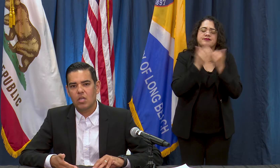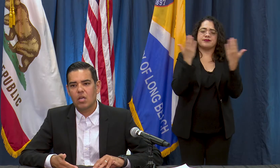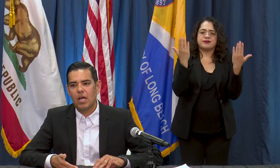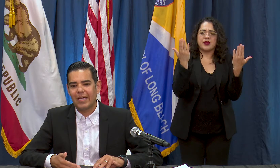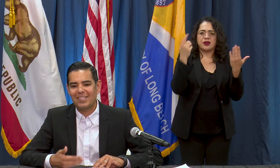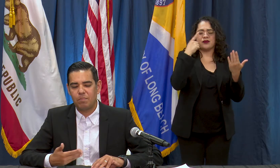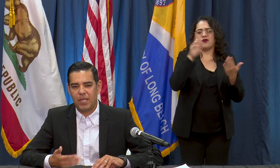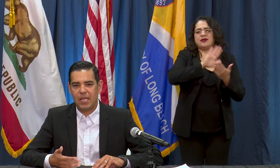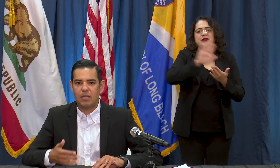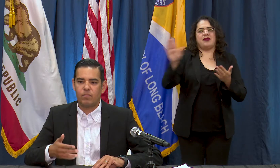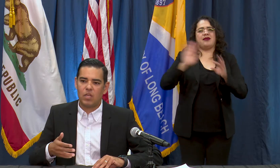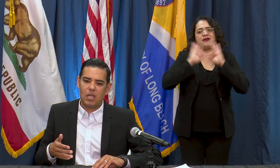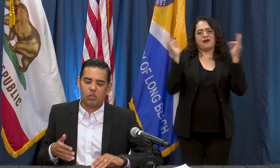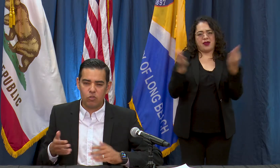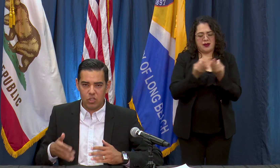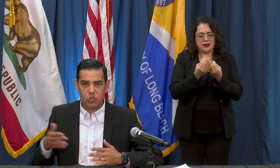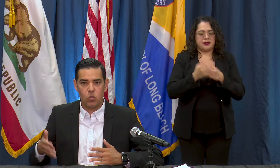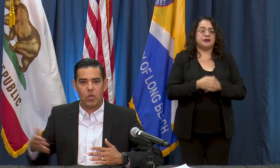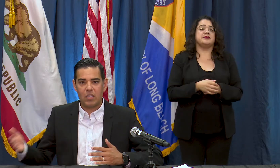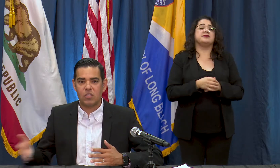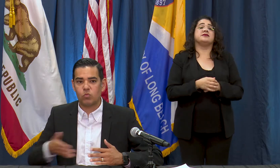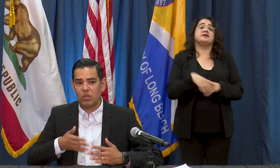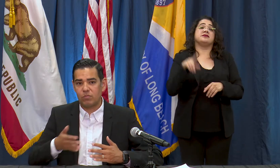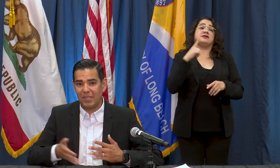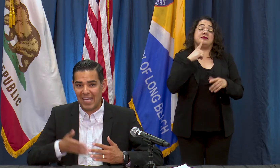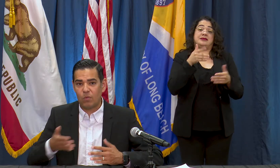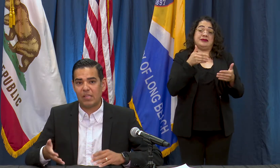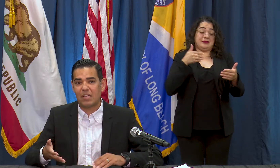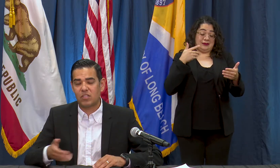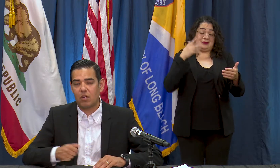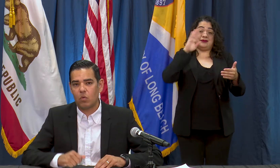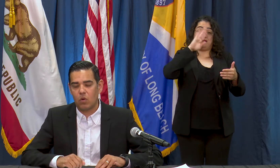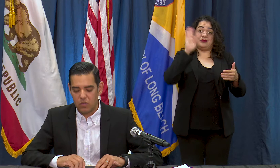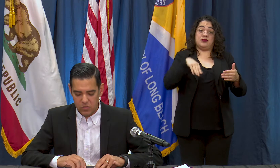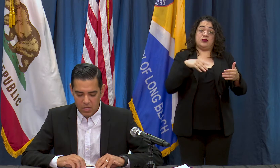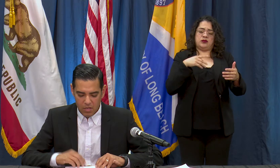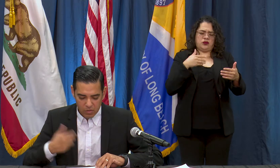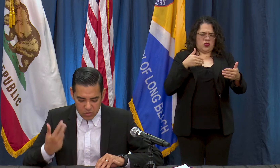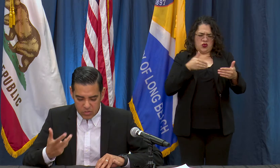being closer to two weeks since we've began relaxing our orders let's just